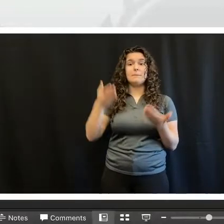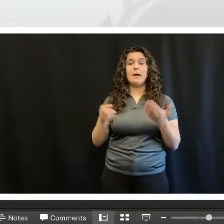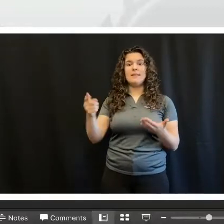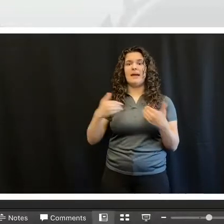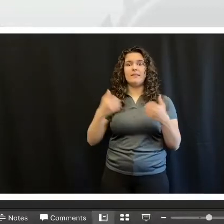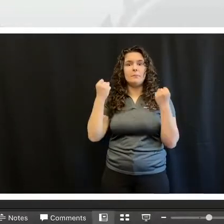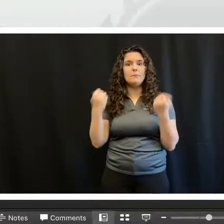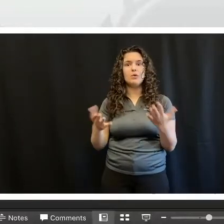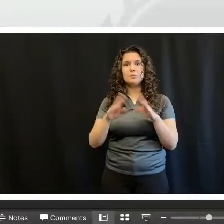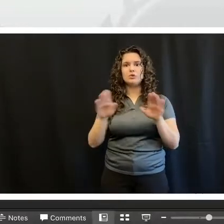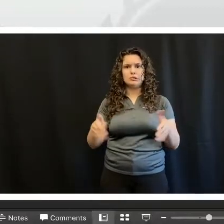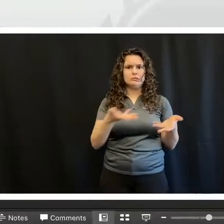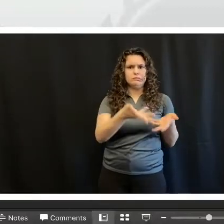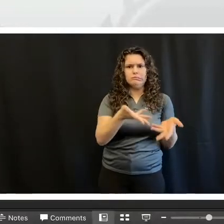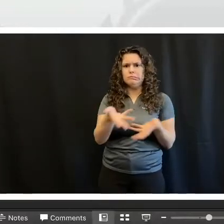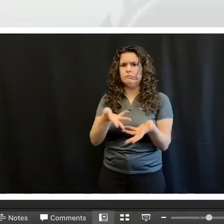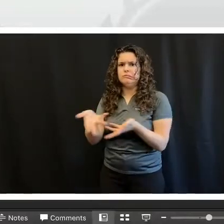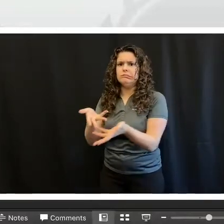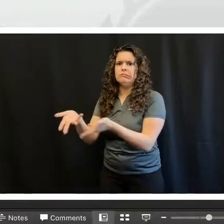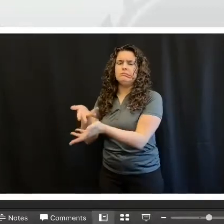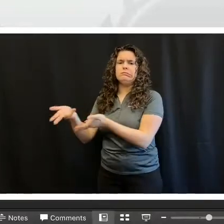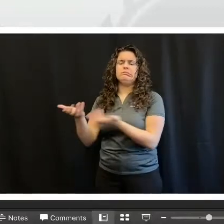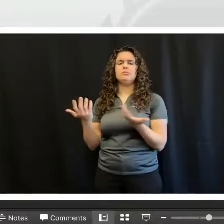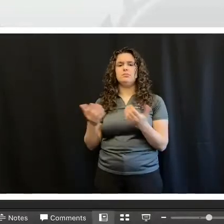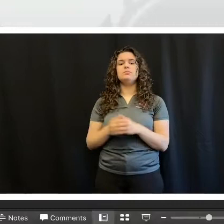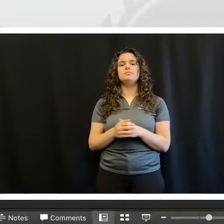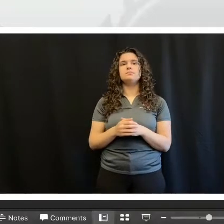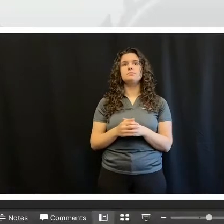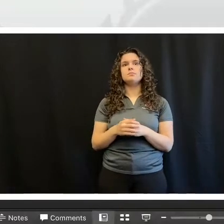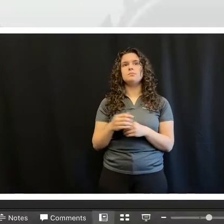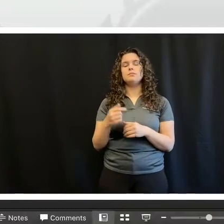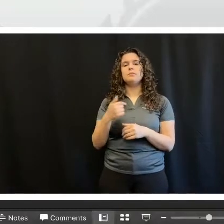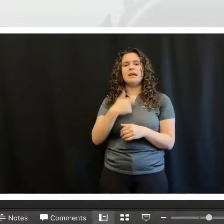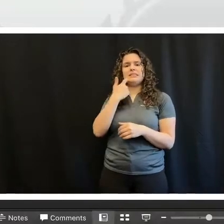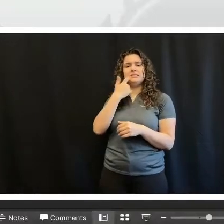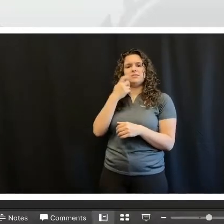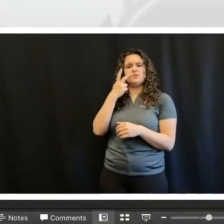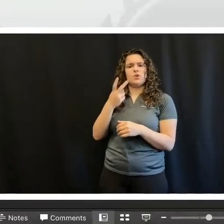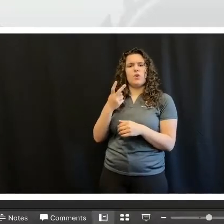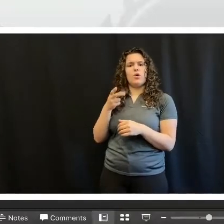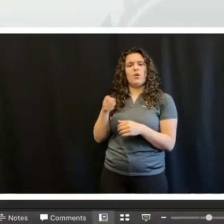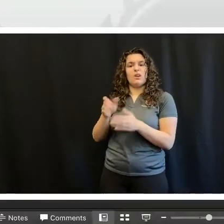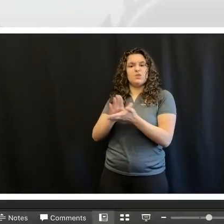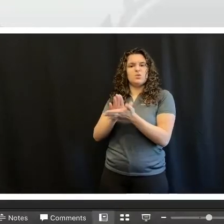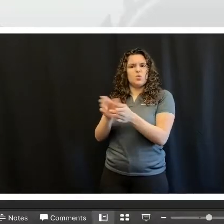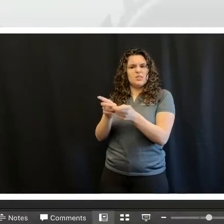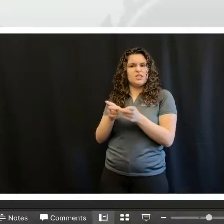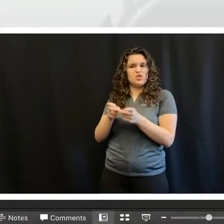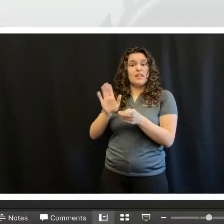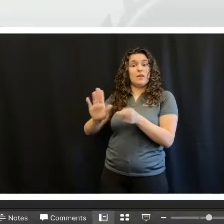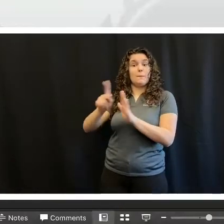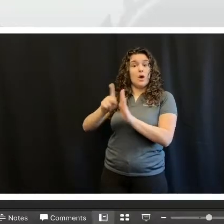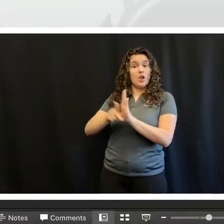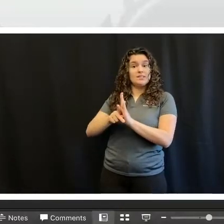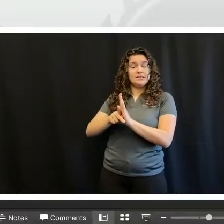In one of the Apple town halls we were hearing somebody talk about their school district has a policy that every teacher needs to check in